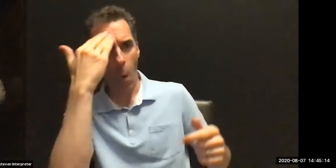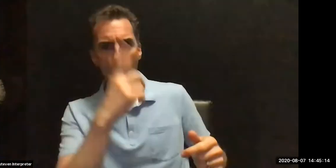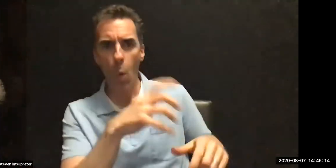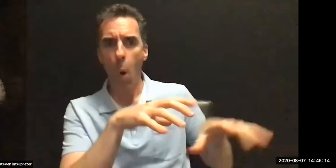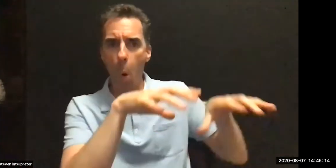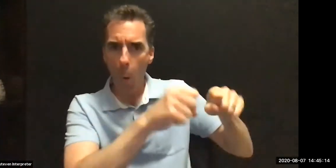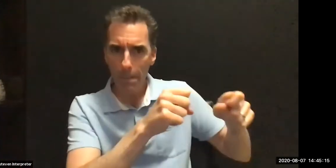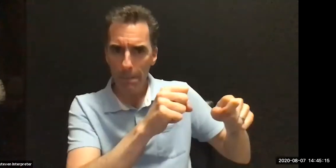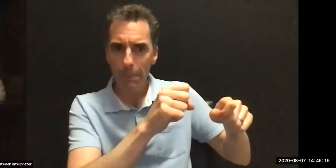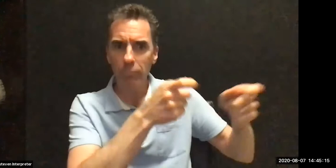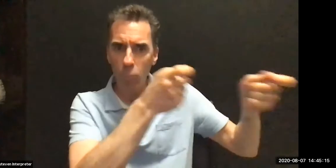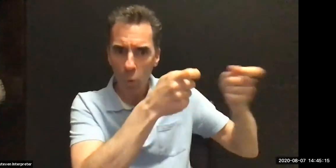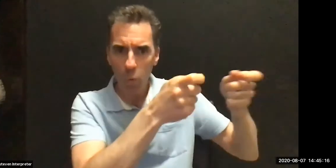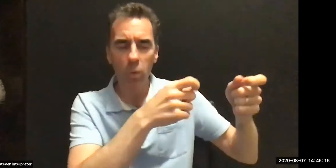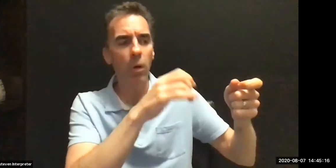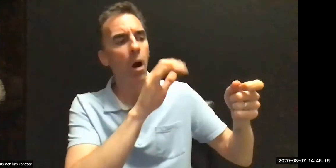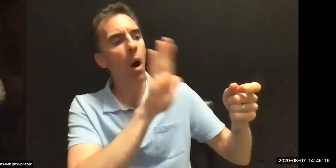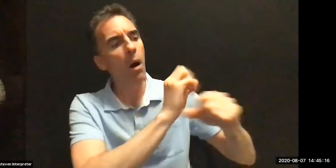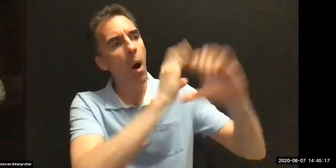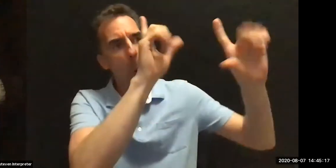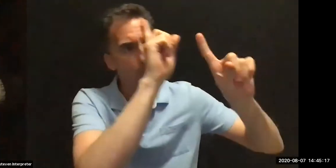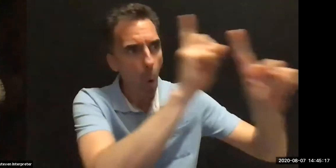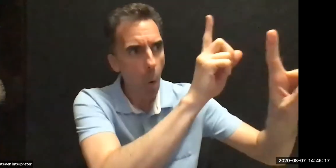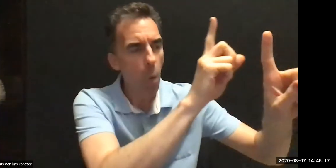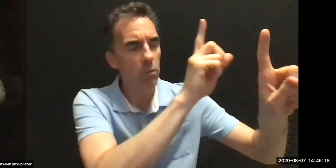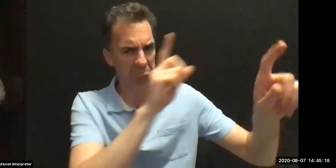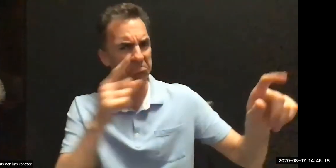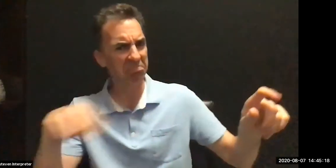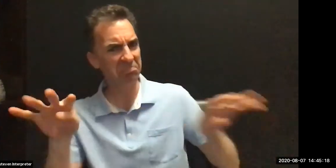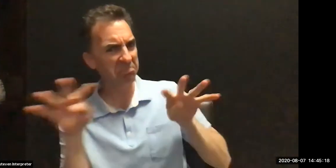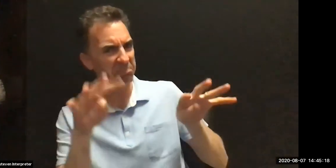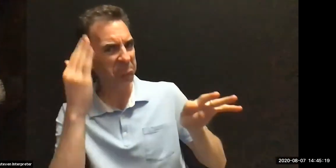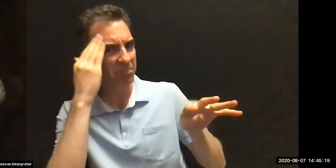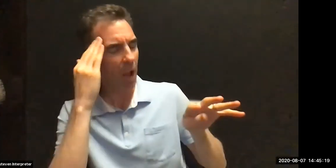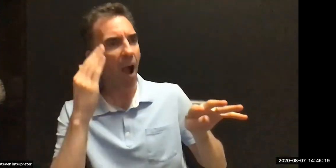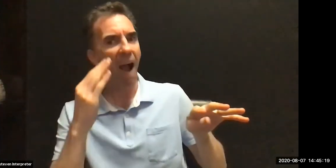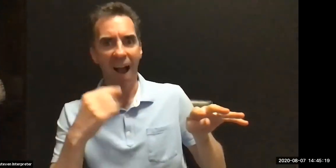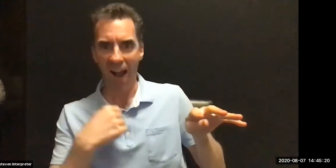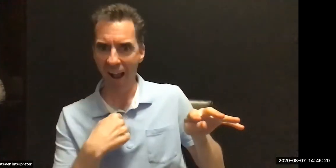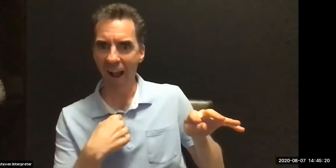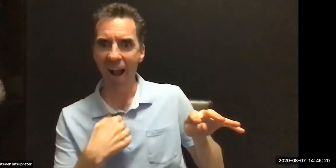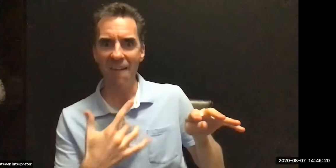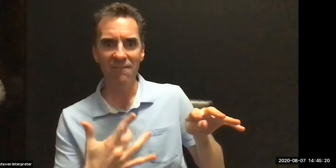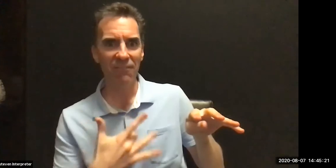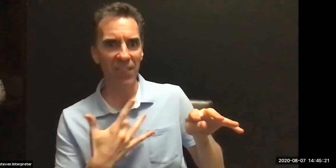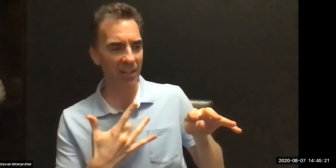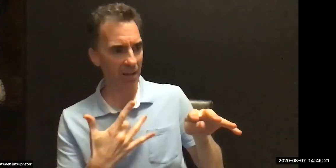Channelle Charest: The overall goals of the company and they have this pride about working for something that feels really close to their own heart.